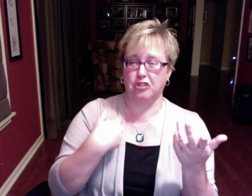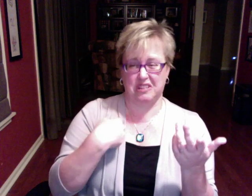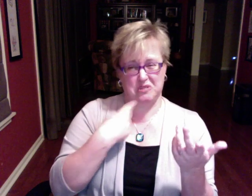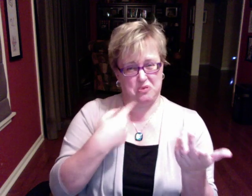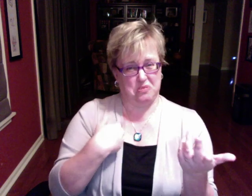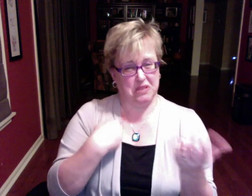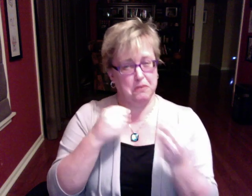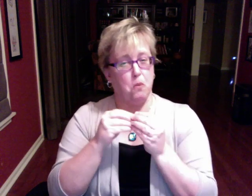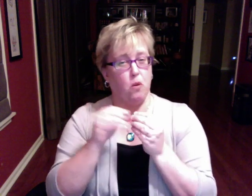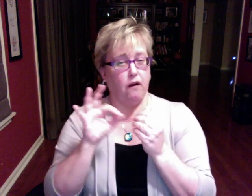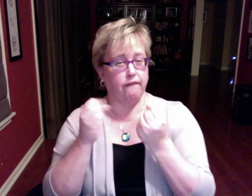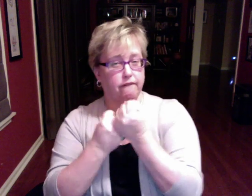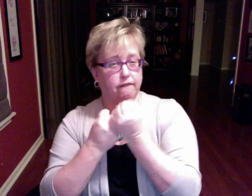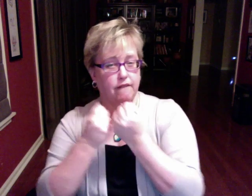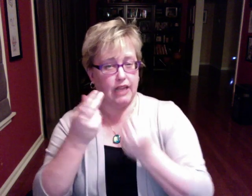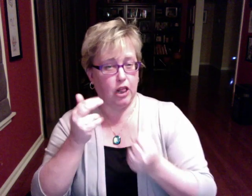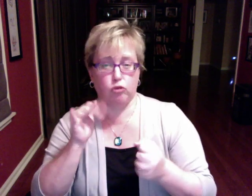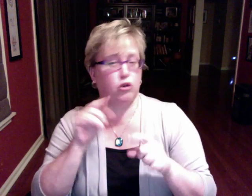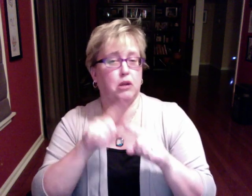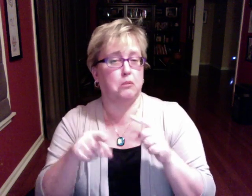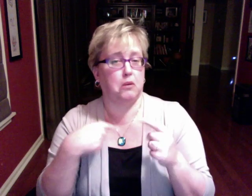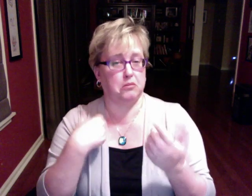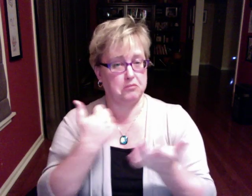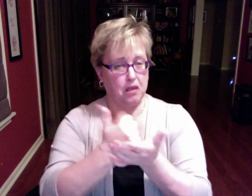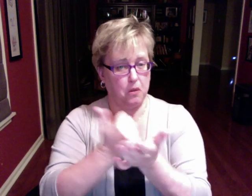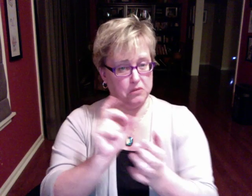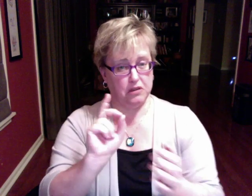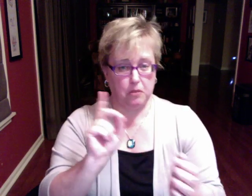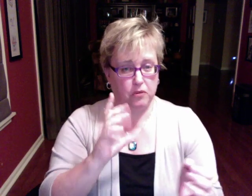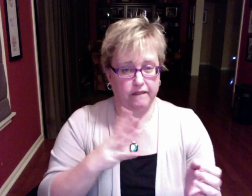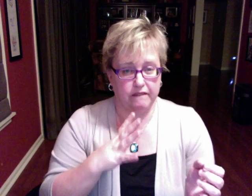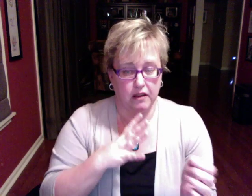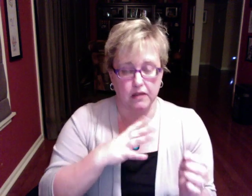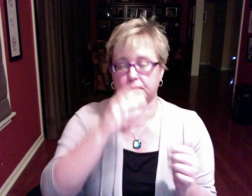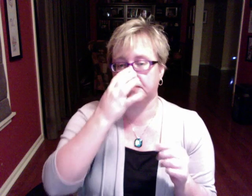I also said I was more of a Hillary supporter but willing to help a fellow Democrat out.